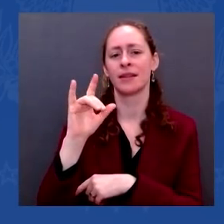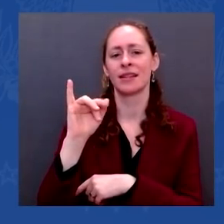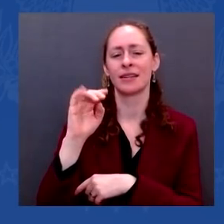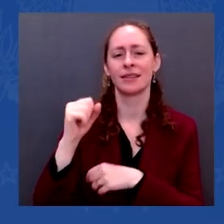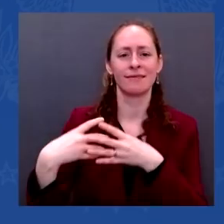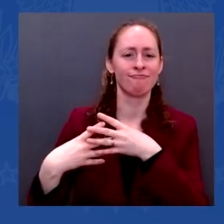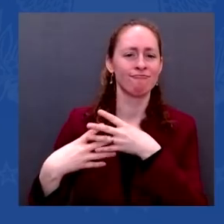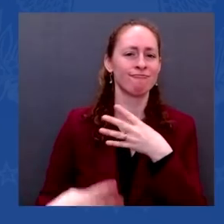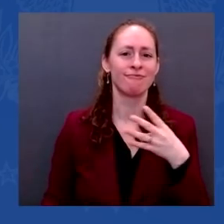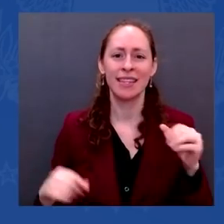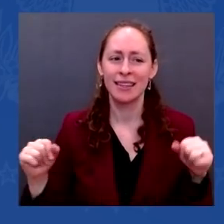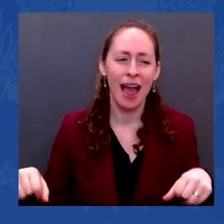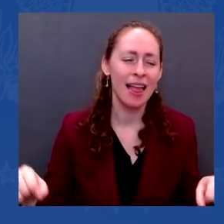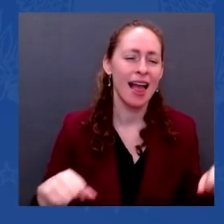is we believe anything is possible.